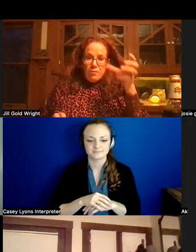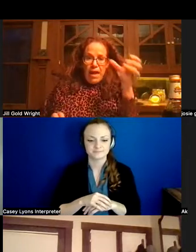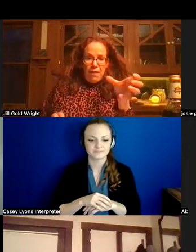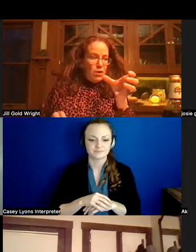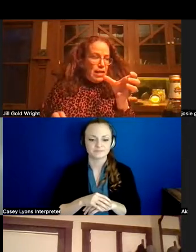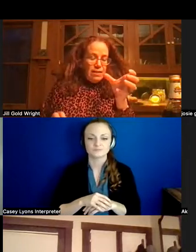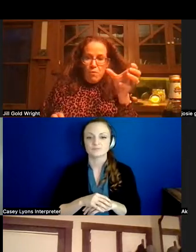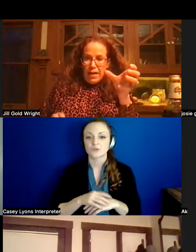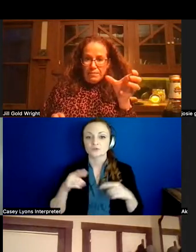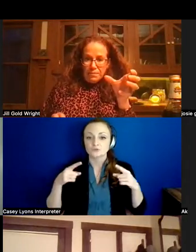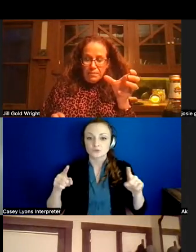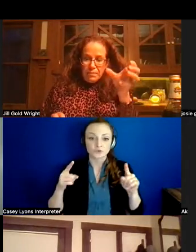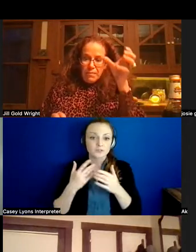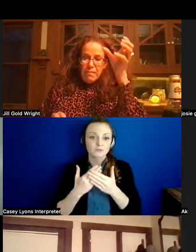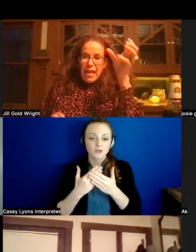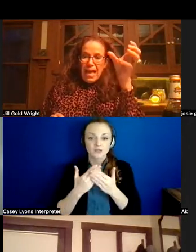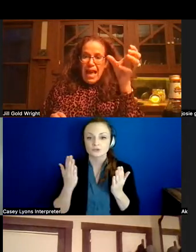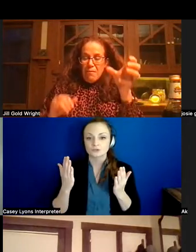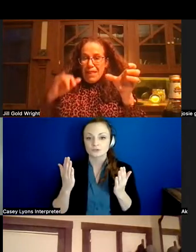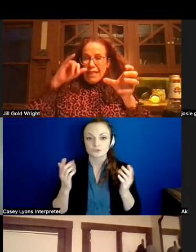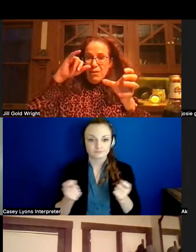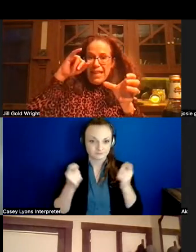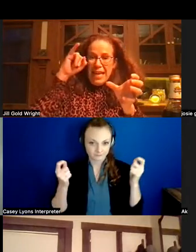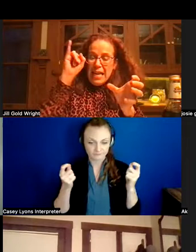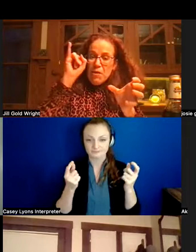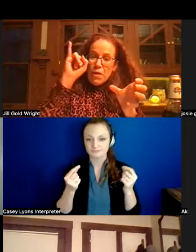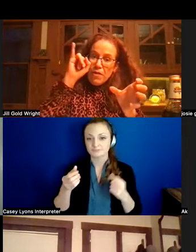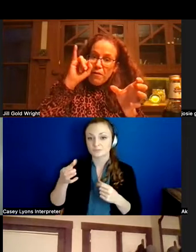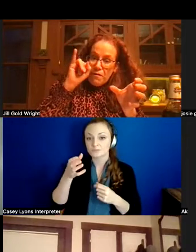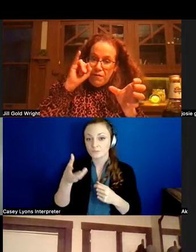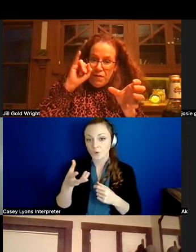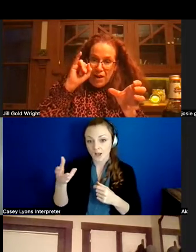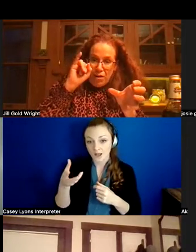19:44:44 We have our glass of wine, we literally with our finger.